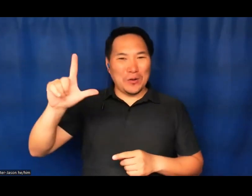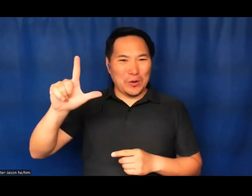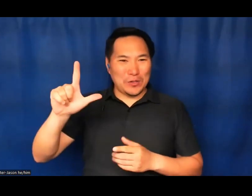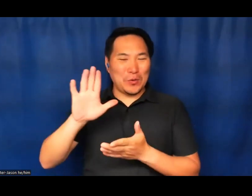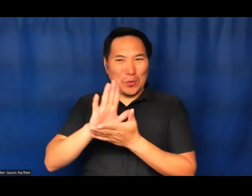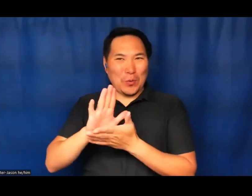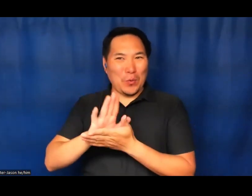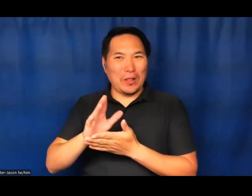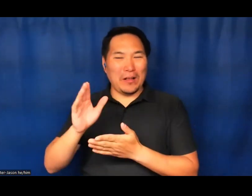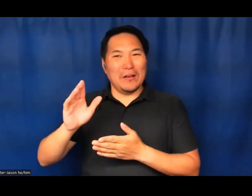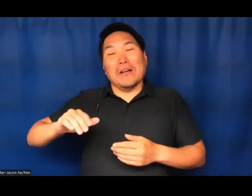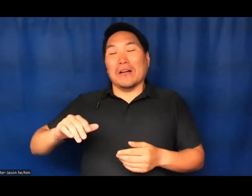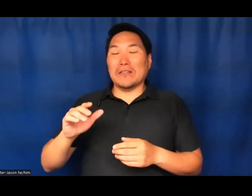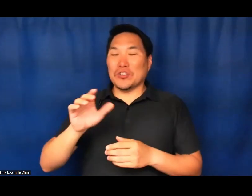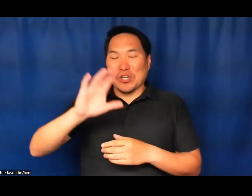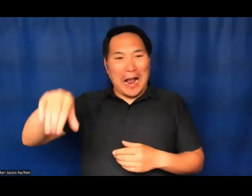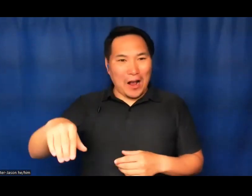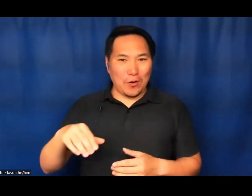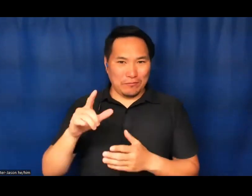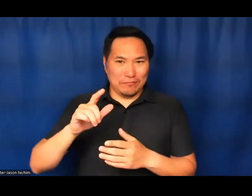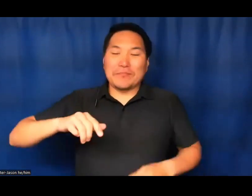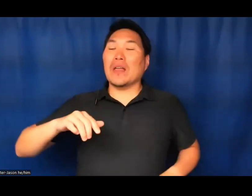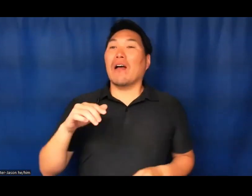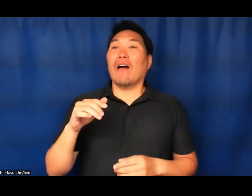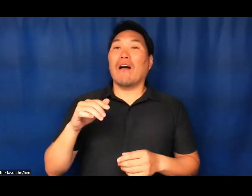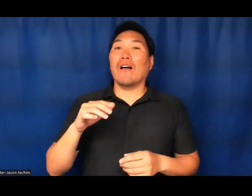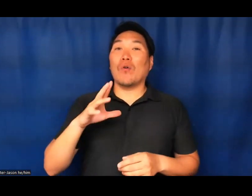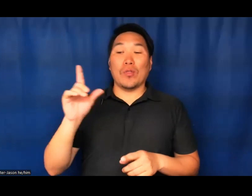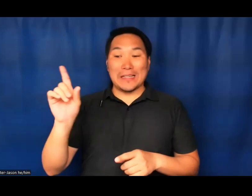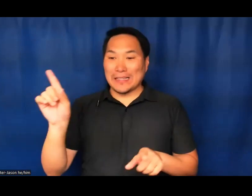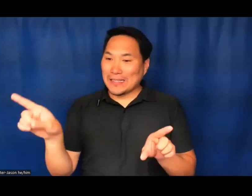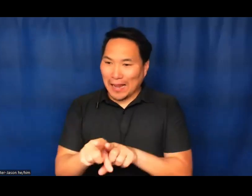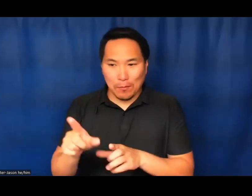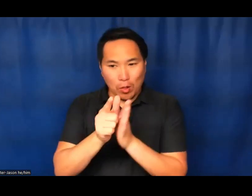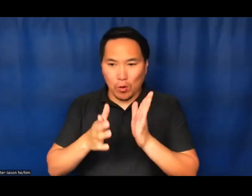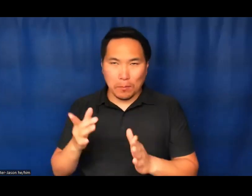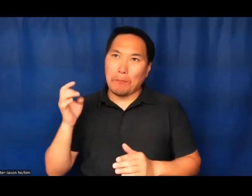the case this fall where the same lawyers are back in court hoping to take another crack